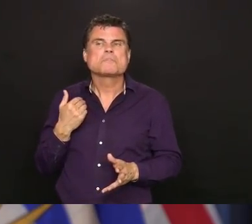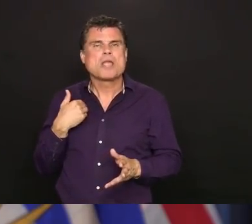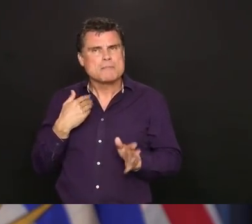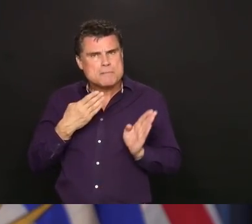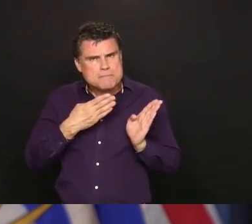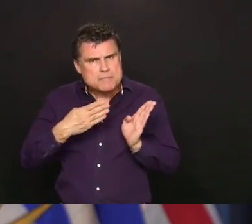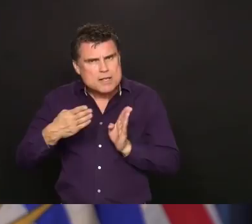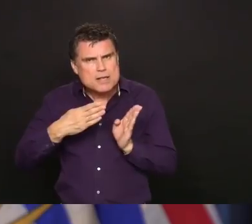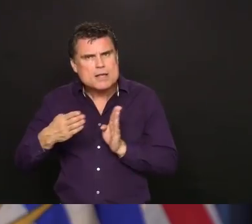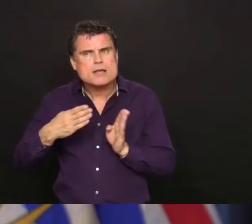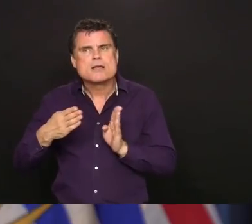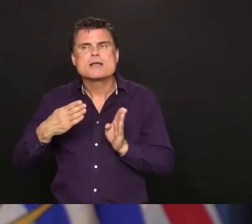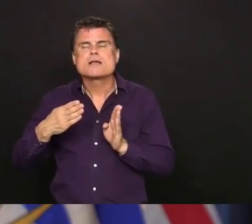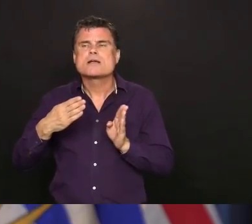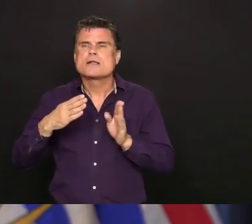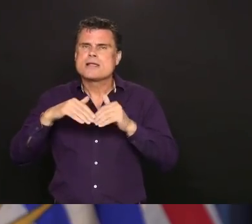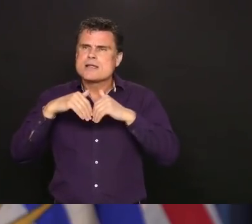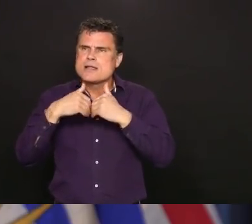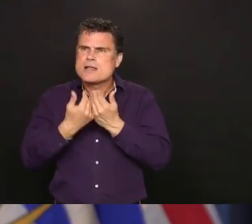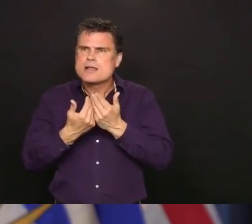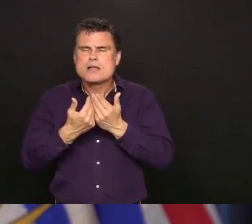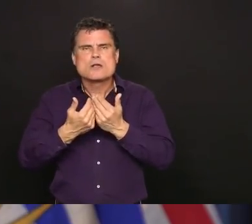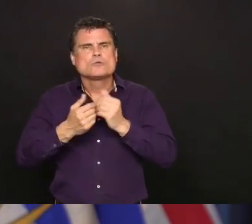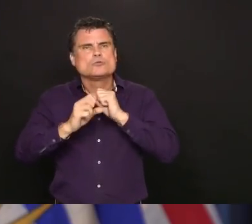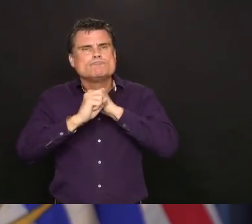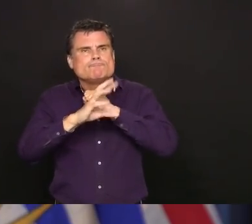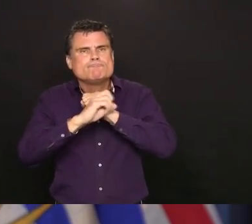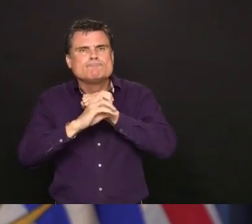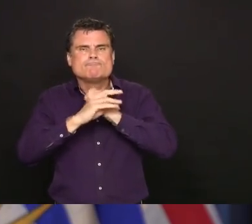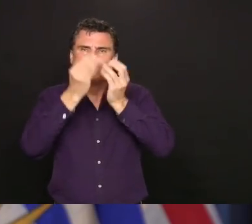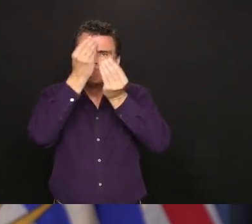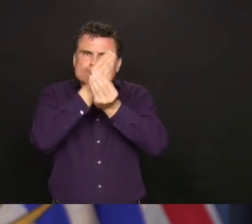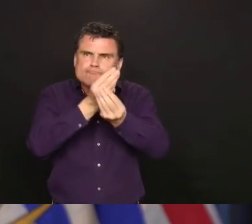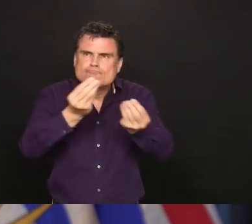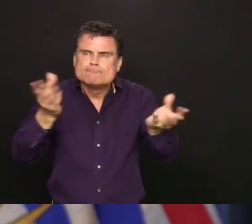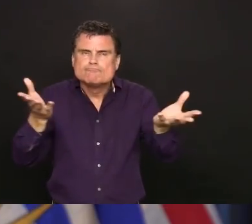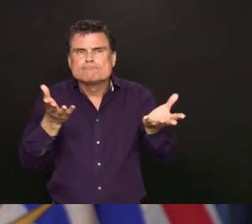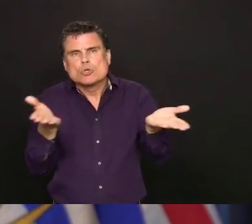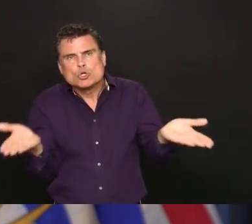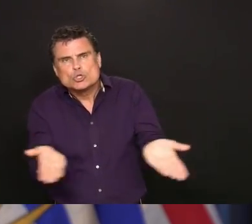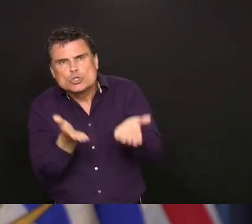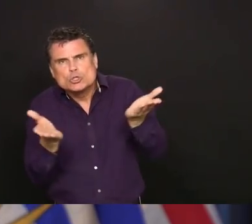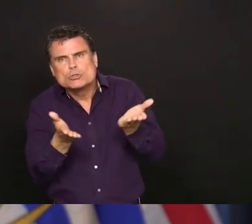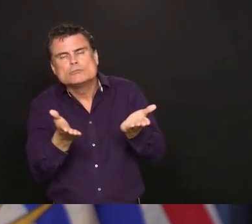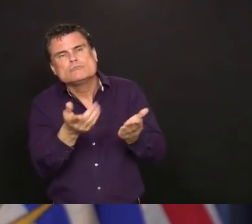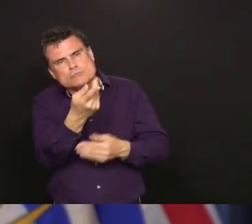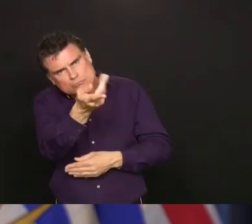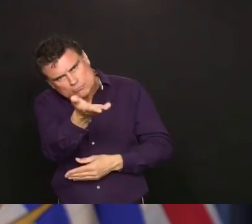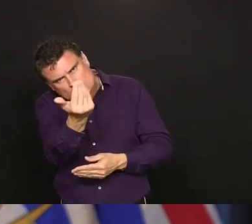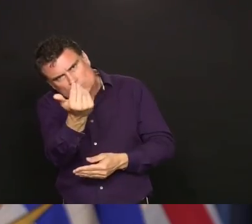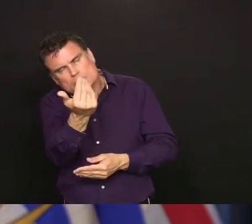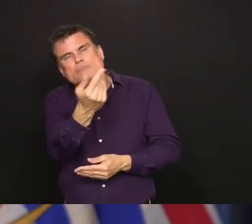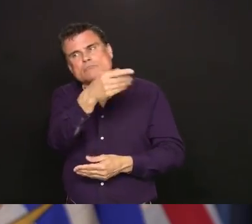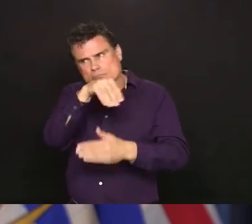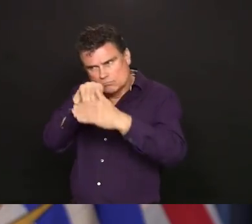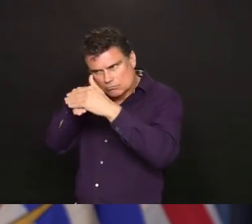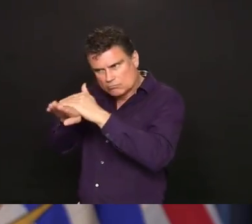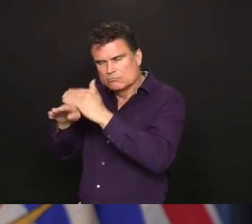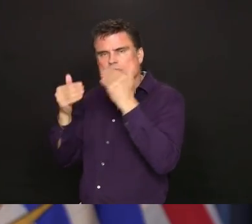have this, and certainly we do not have any mandatory immunizations in this country, and I would not see us as having mandatory